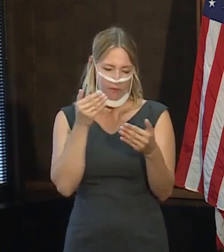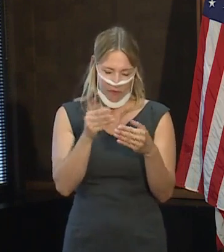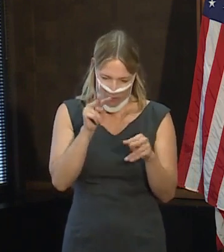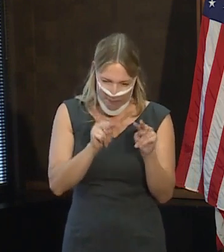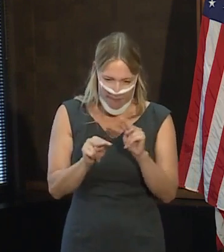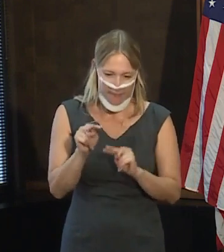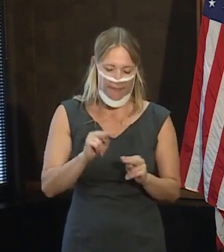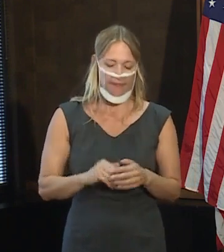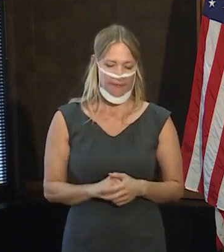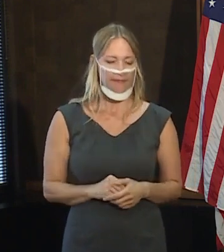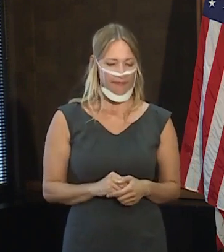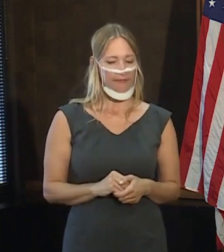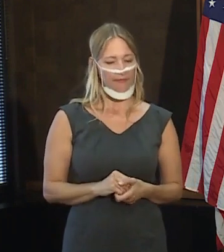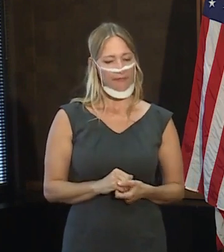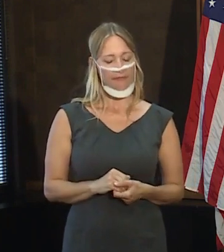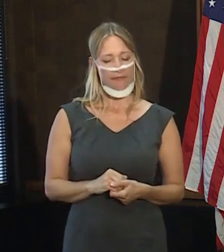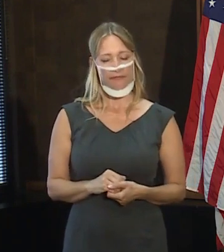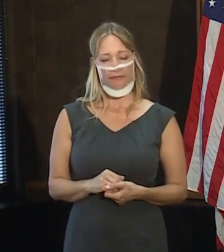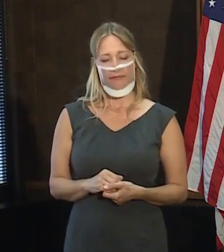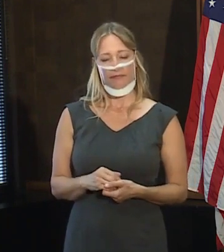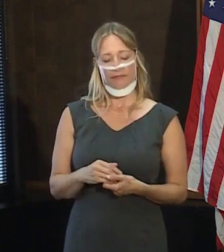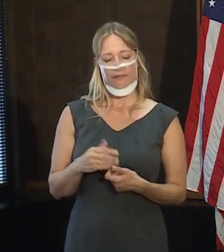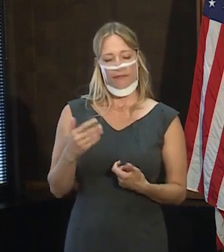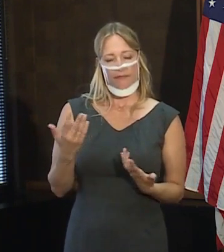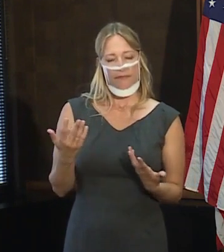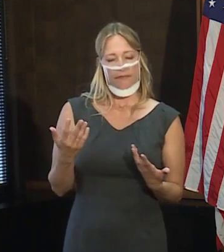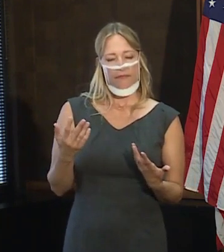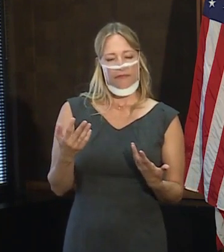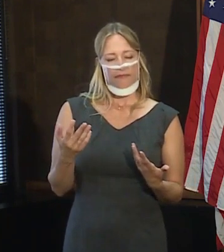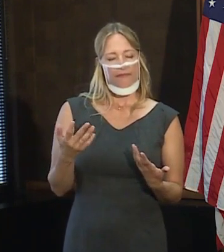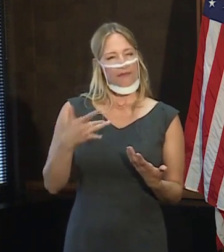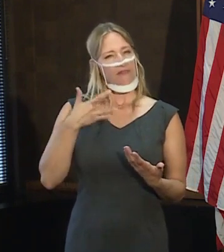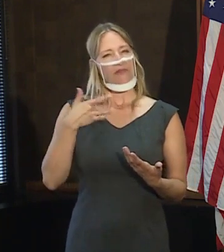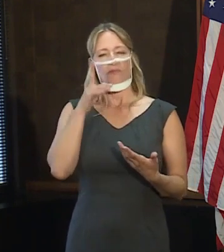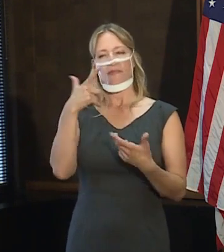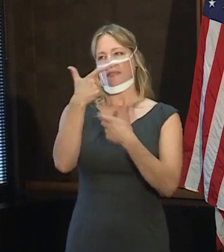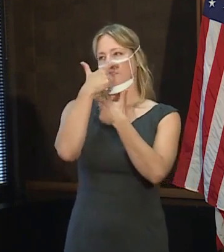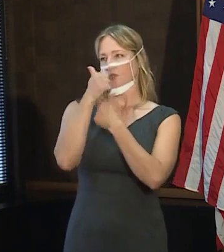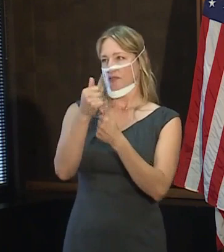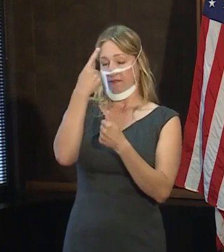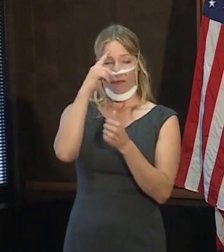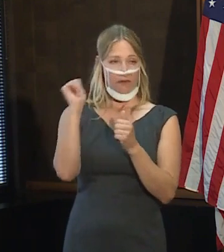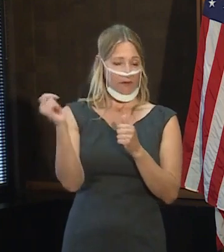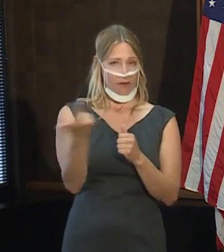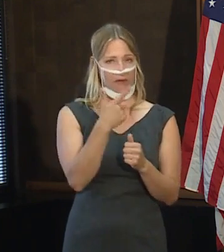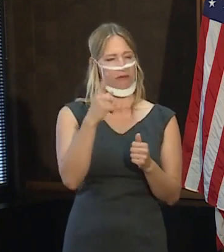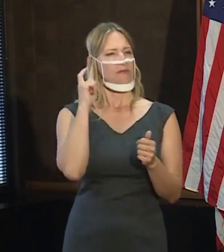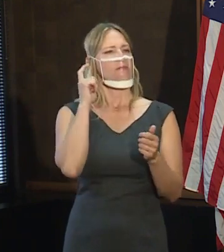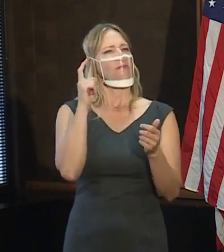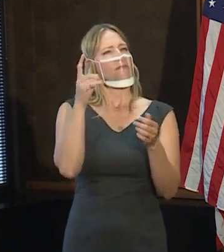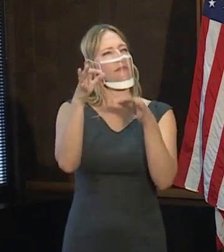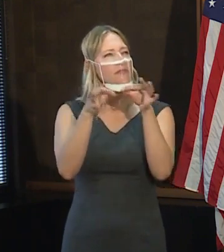AND SO WE ARE LOOKING AT THE DATA VERY CLOSELY AS OF TODAY, AND I THOUGHT IT WOULD BE INTERESTING.